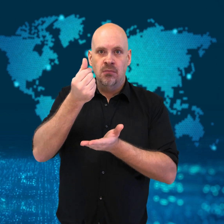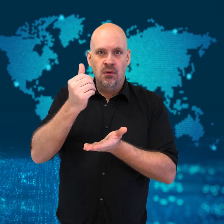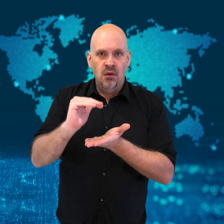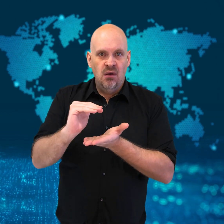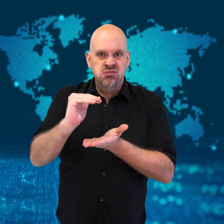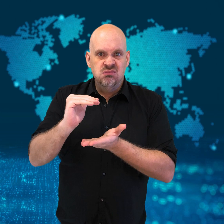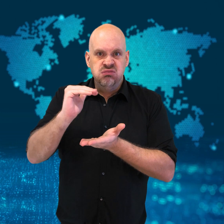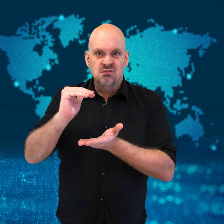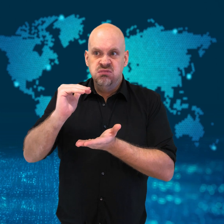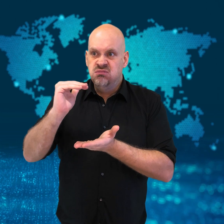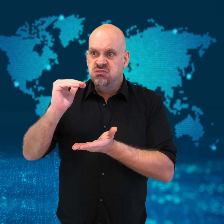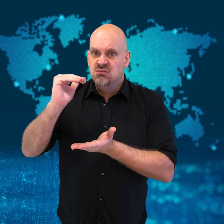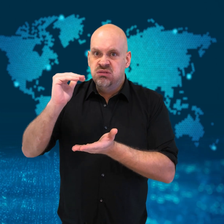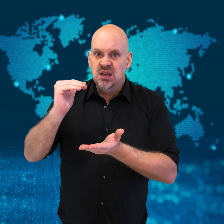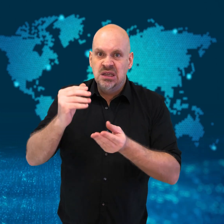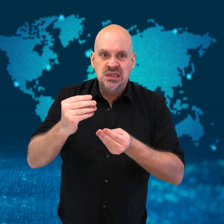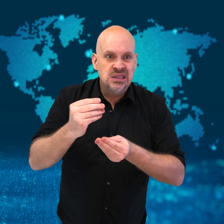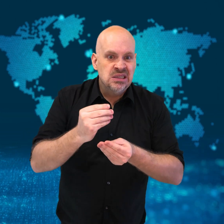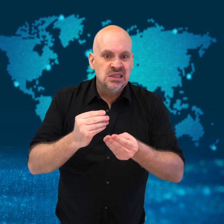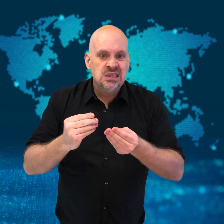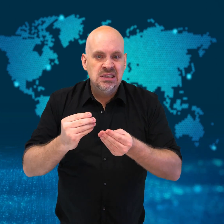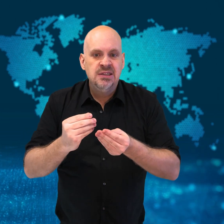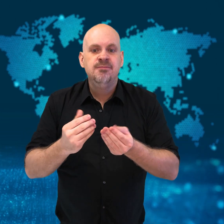With this change,